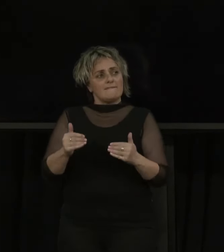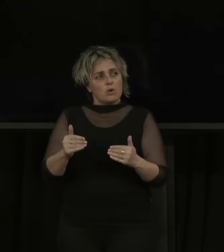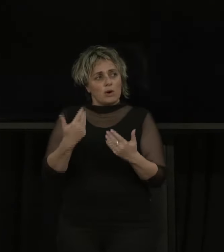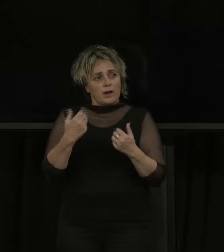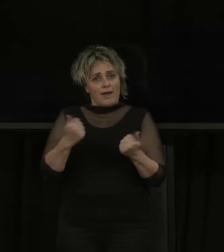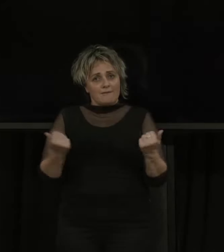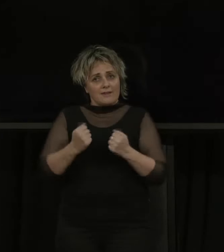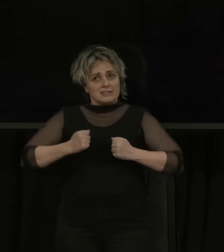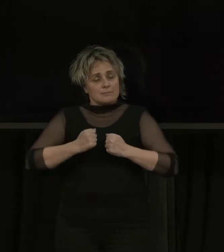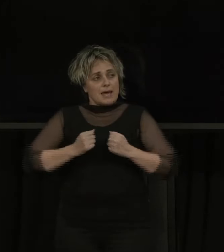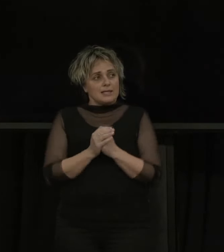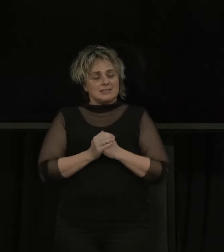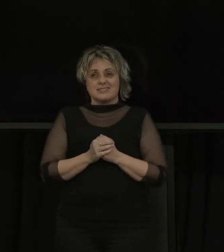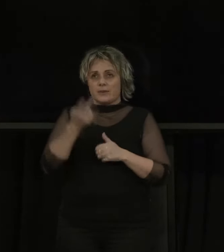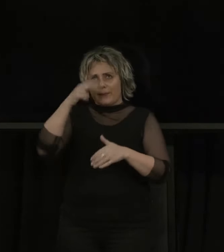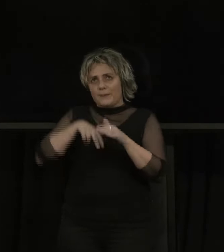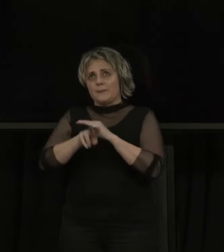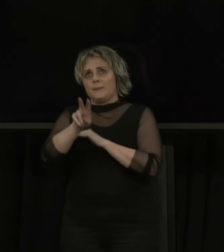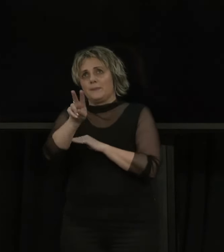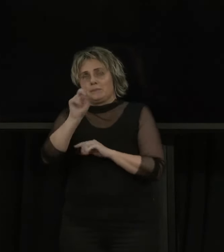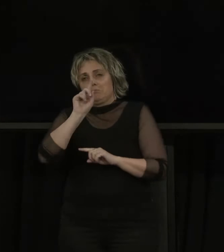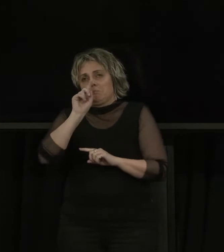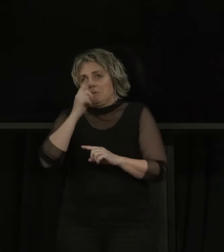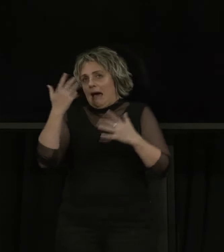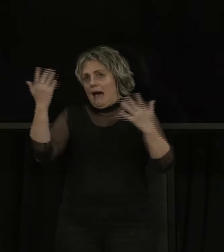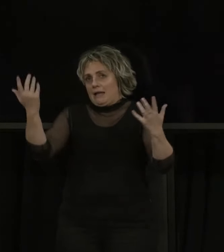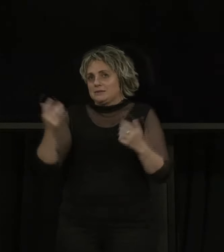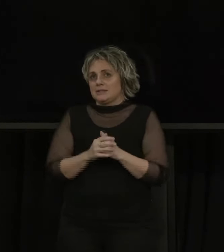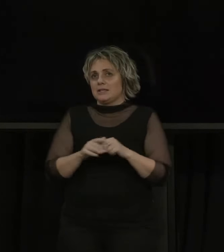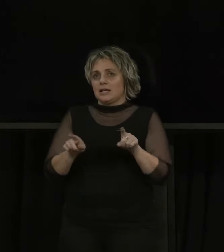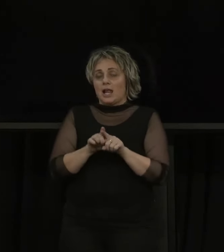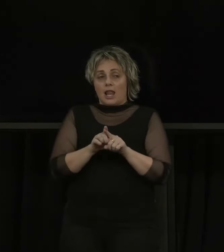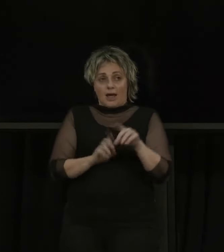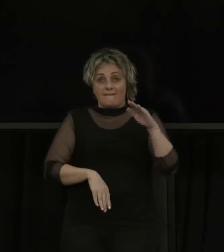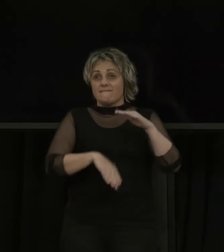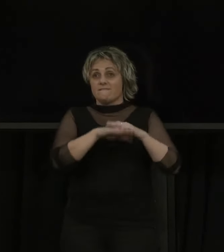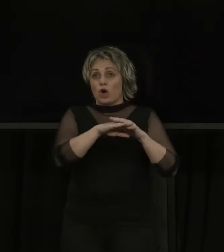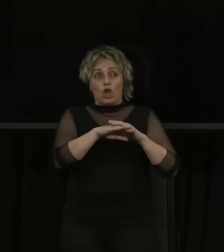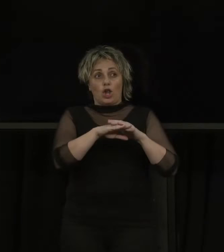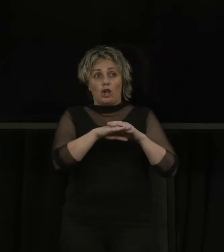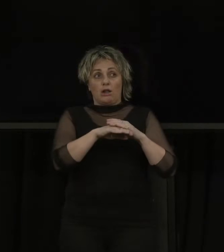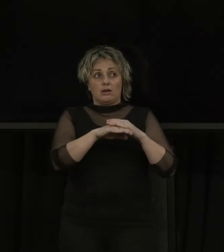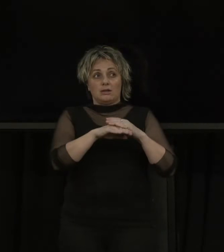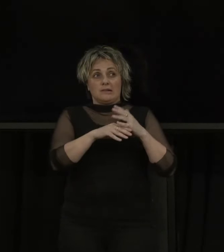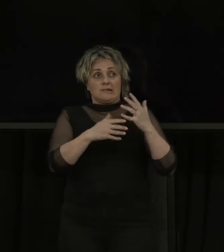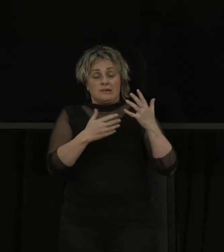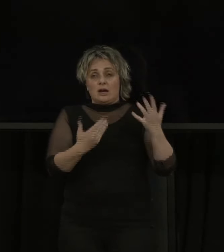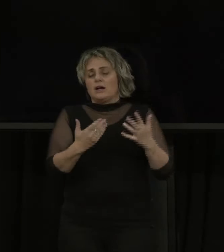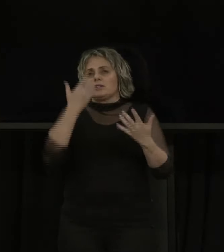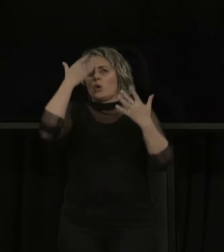public health unit involved and I'm confident we have capacity for the cases we've got. I